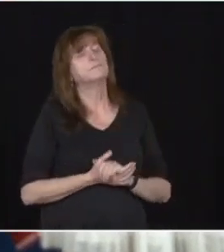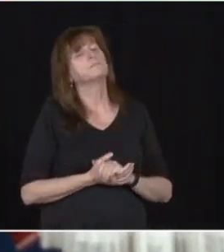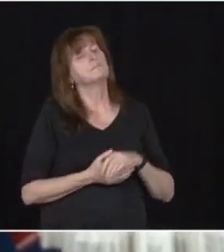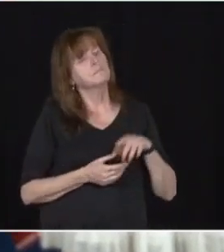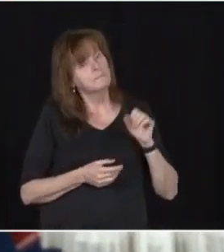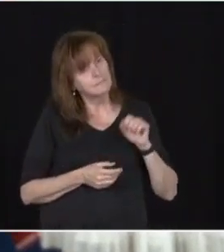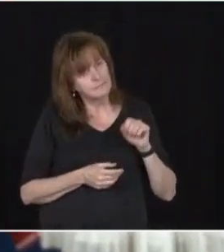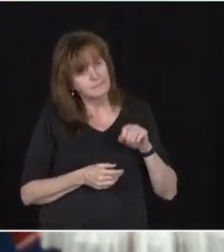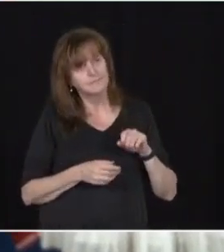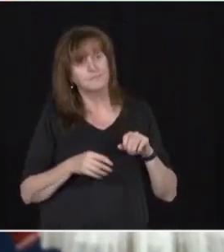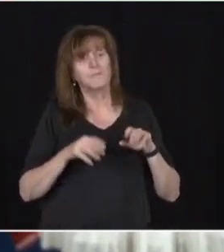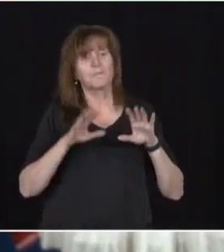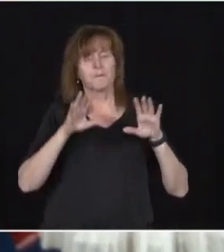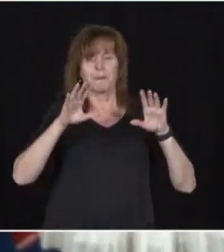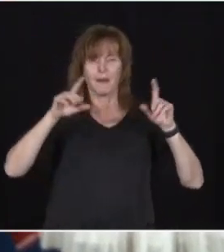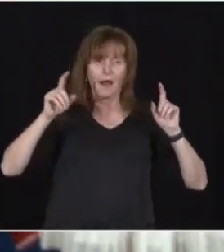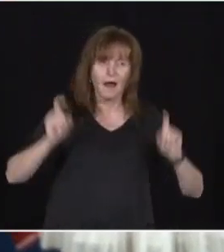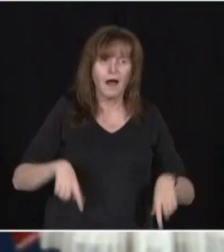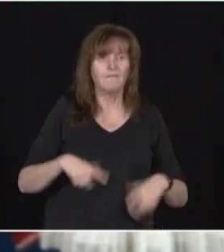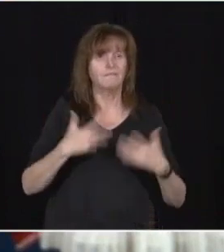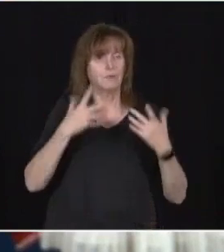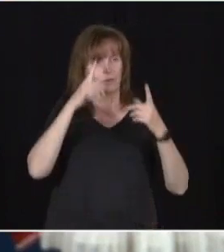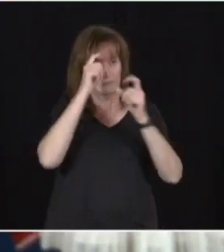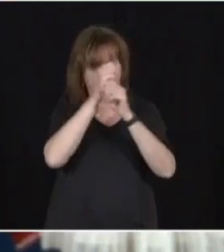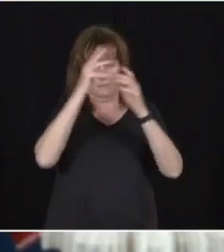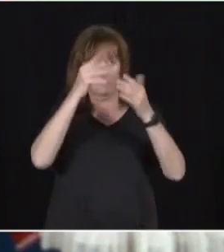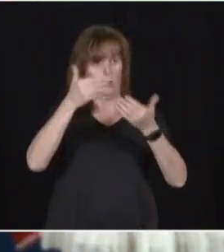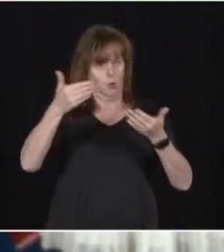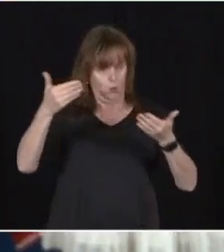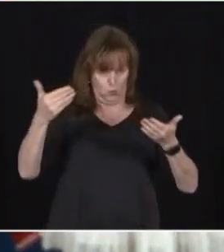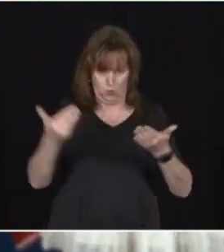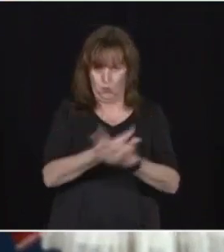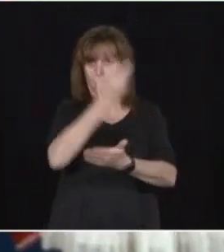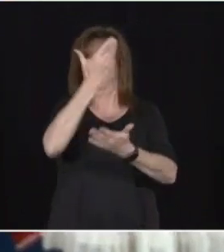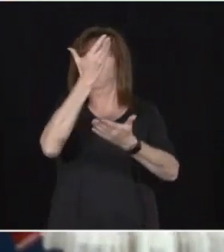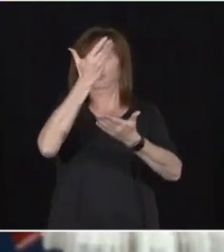As I mentioned earlier about having to reimagine schools, I think it